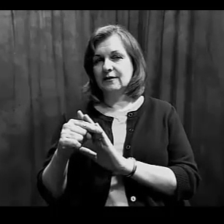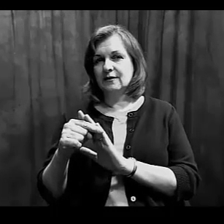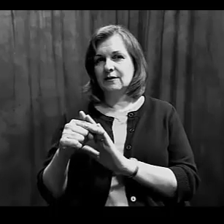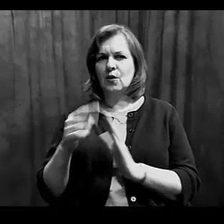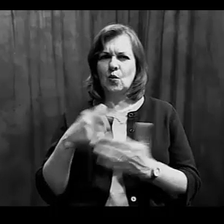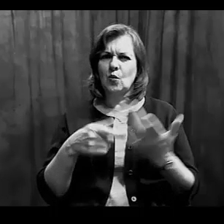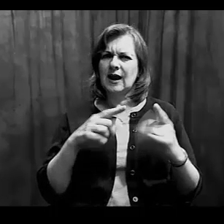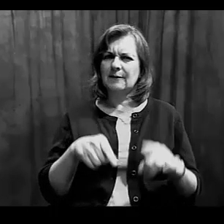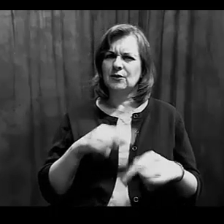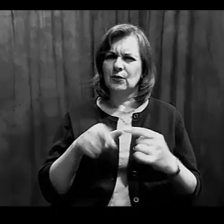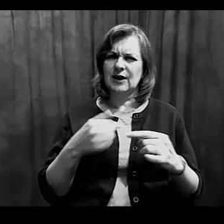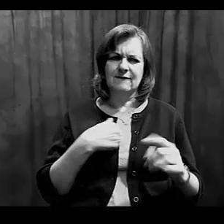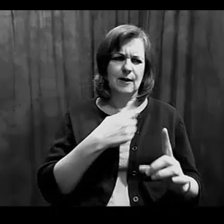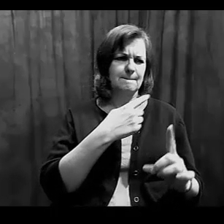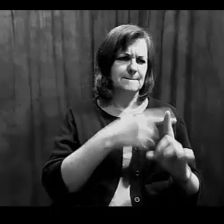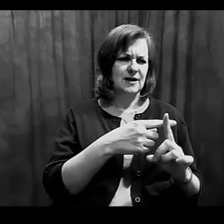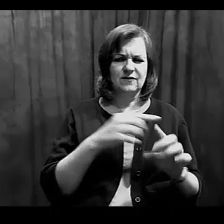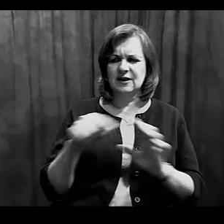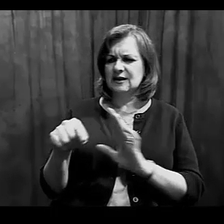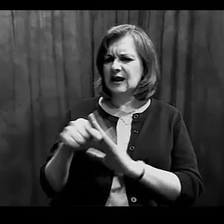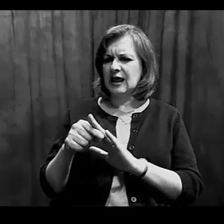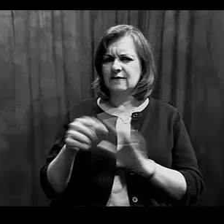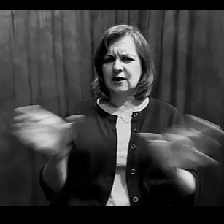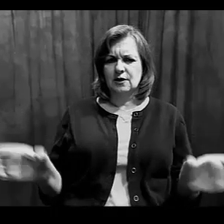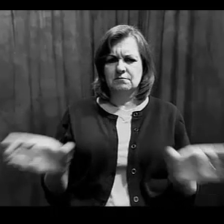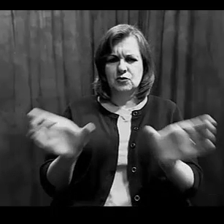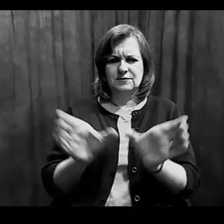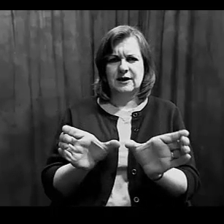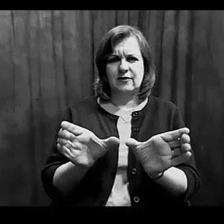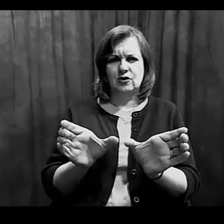well what happens when you have a positive and negative and you put them together??